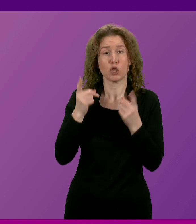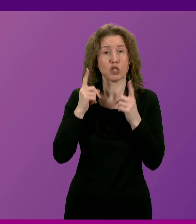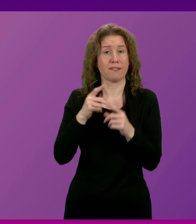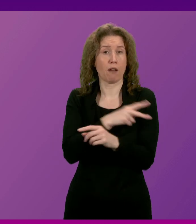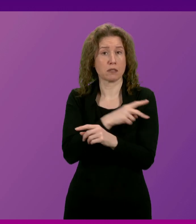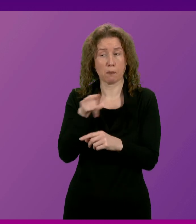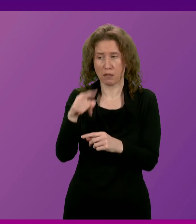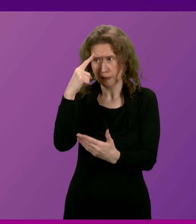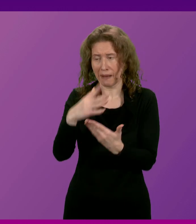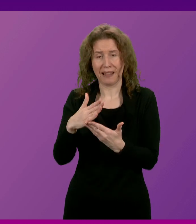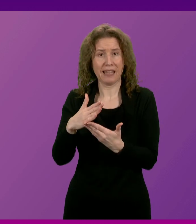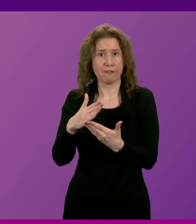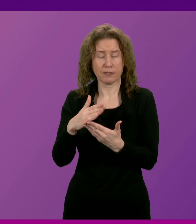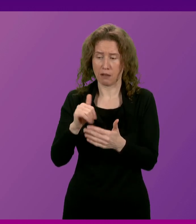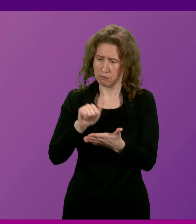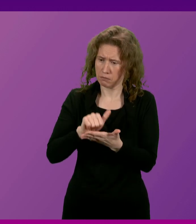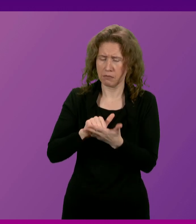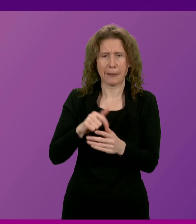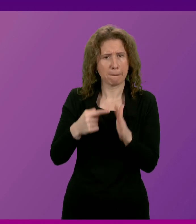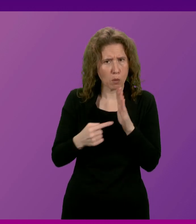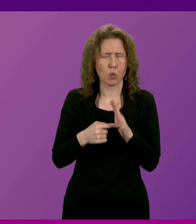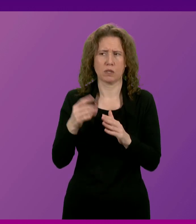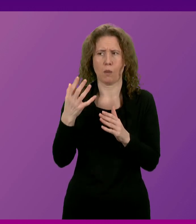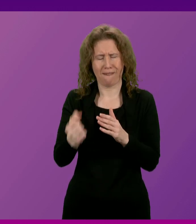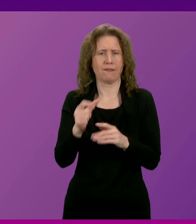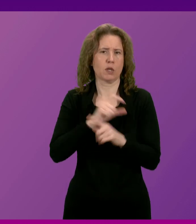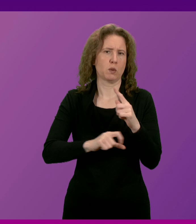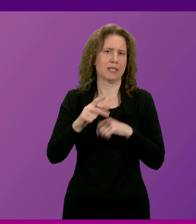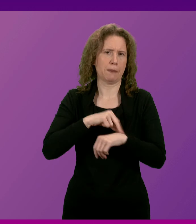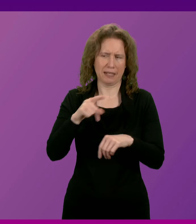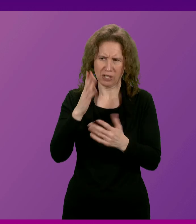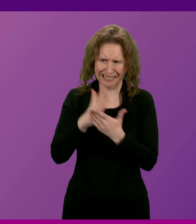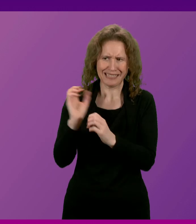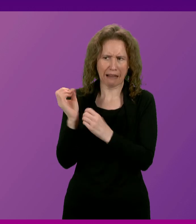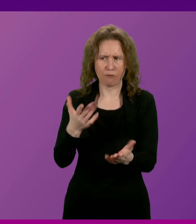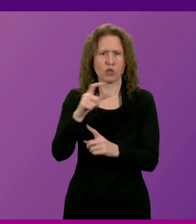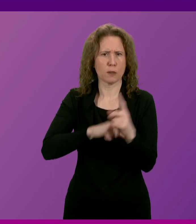she believes fundamentally in the importance of community policing and is delivering that.